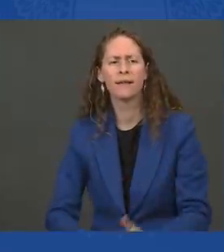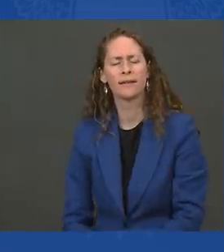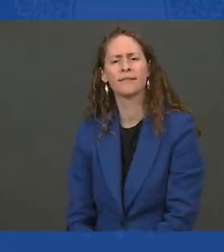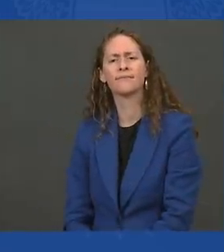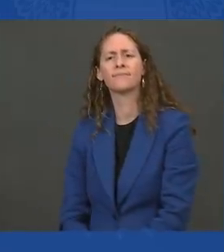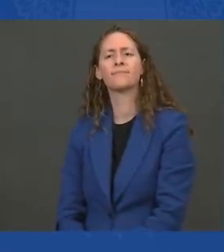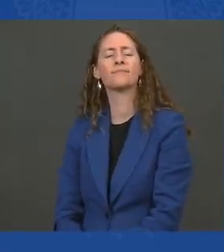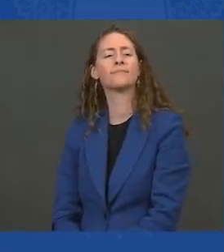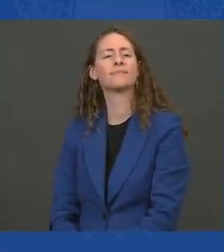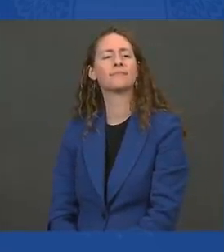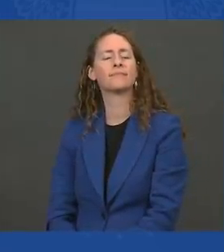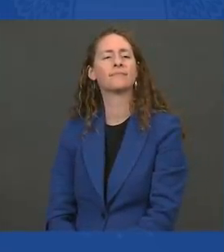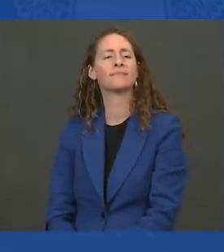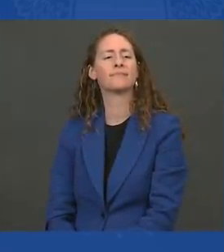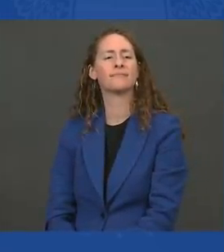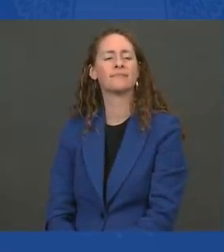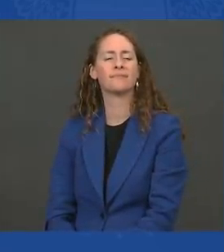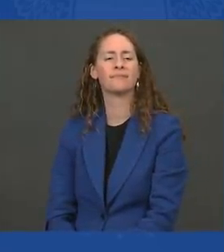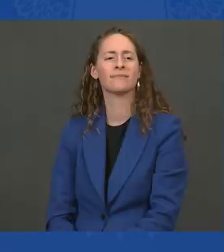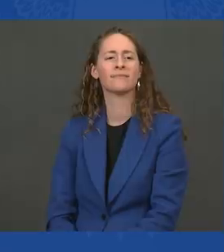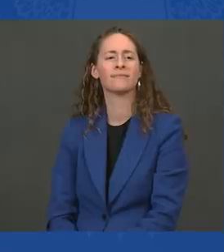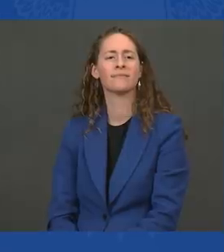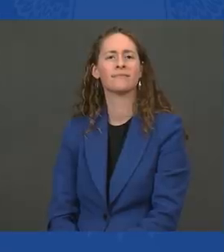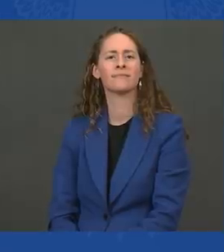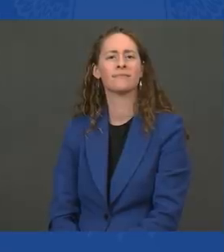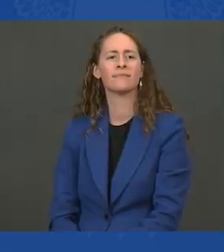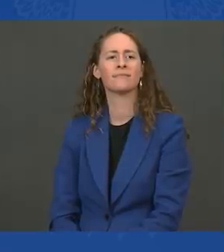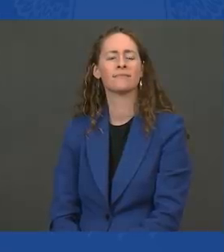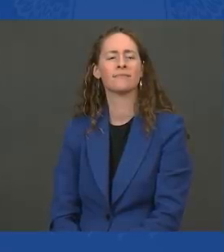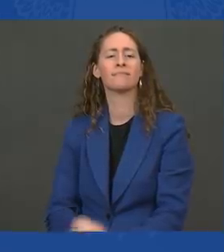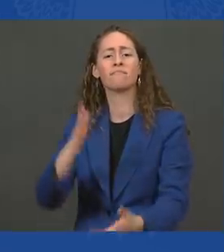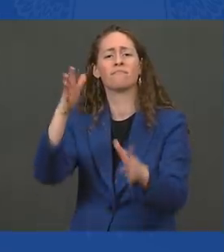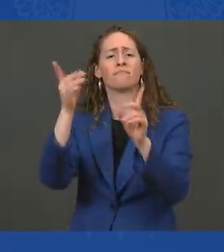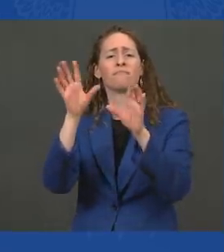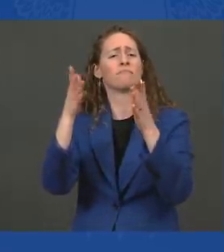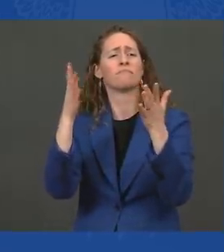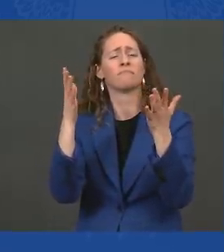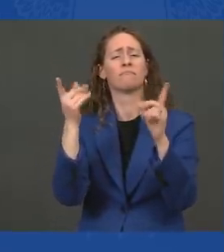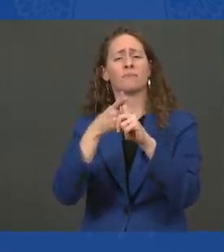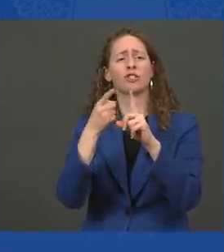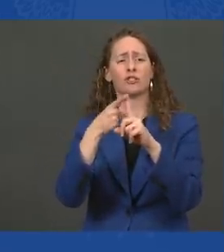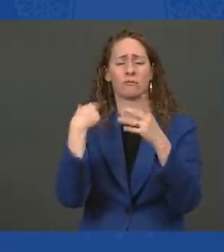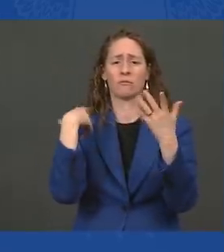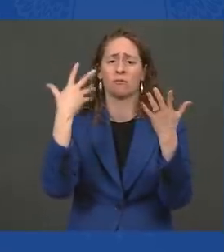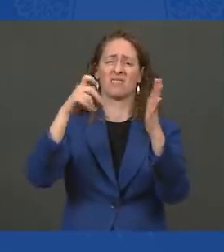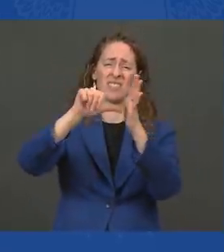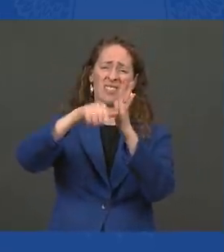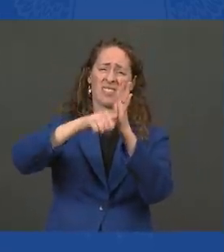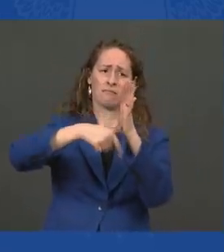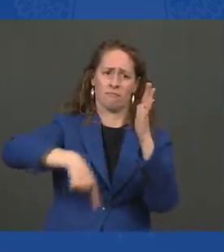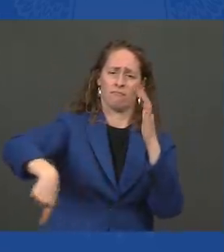like we are right now and -- unless you're eating or speaking at a microphone.